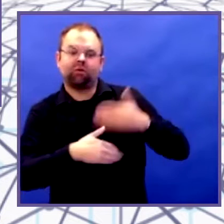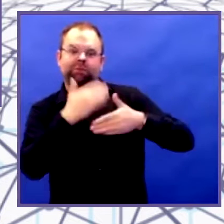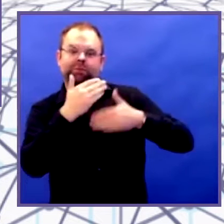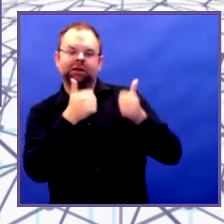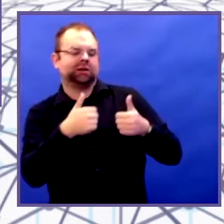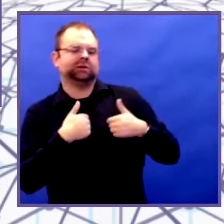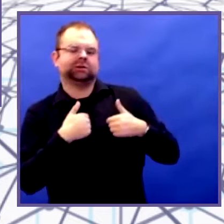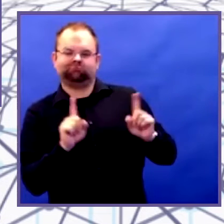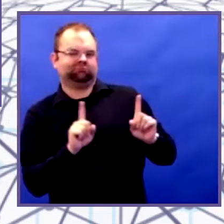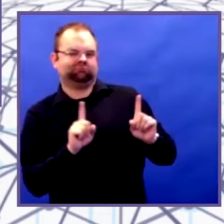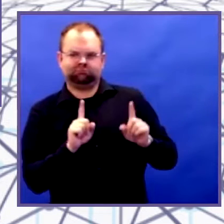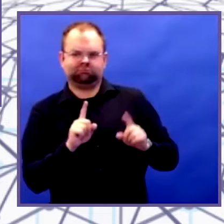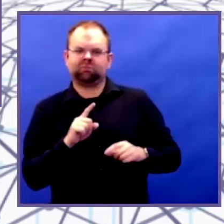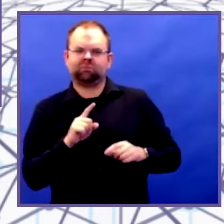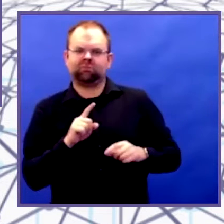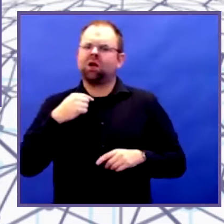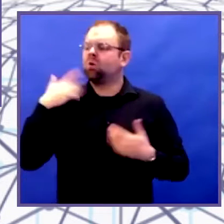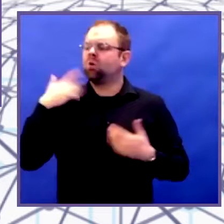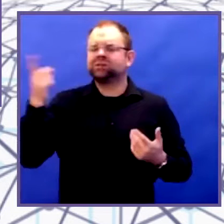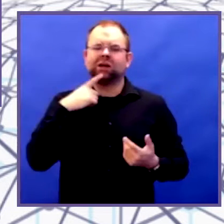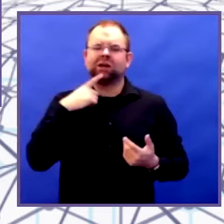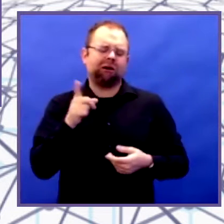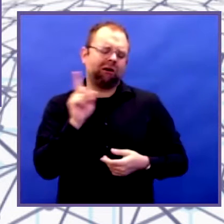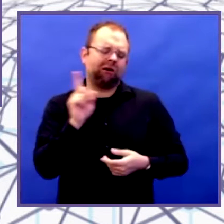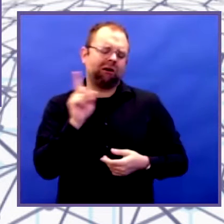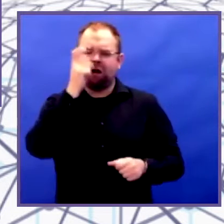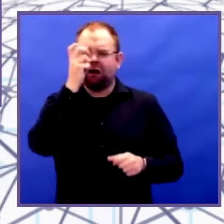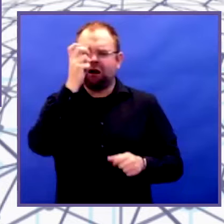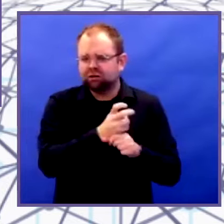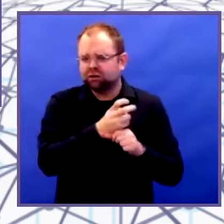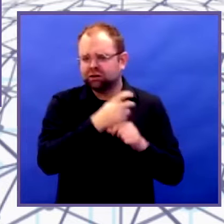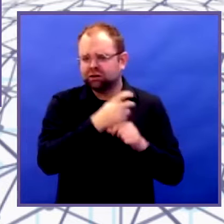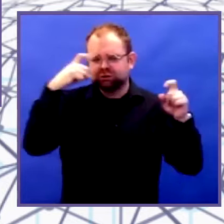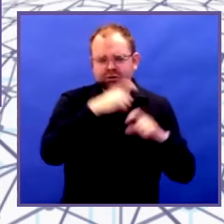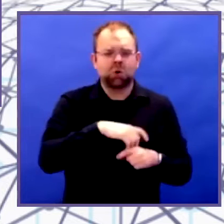And quite rightly, are attracting growing amounts of development assistance.